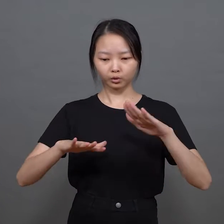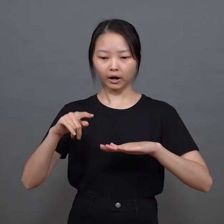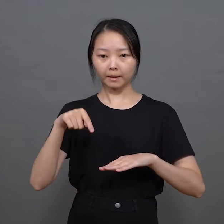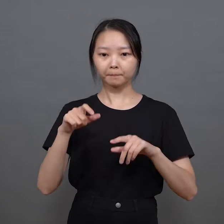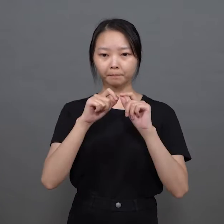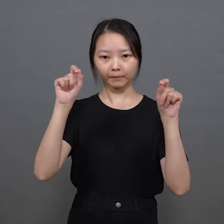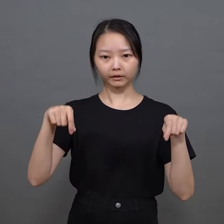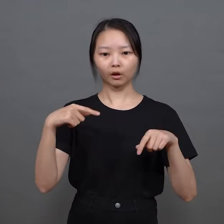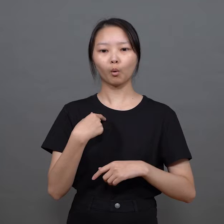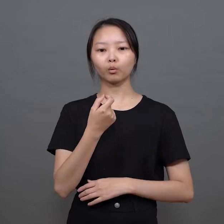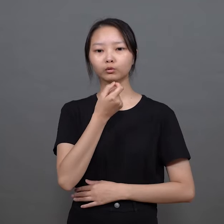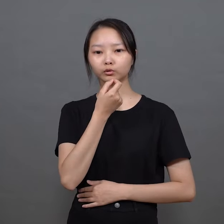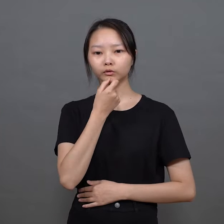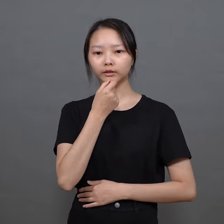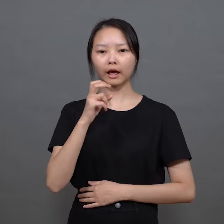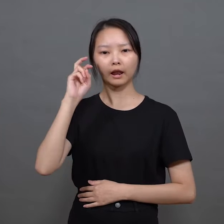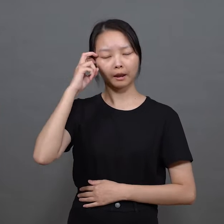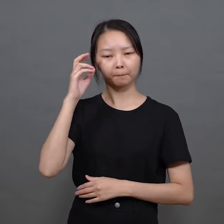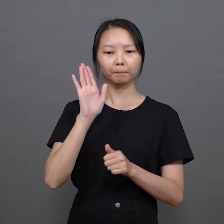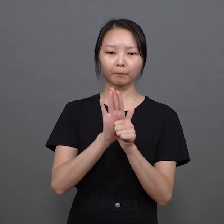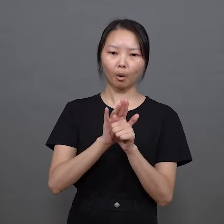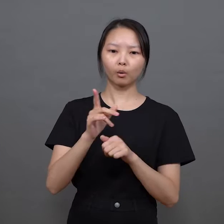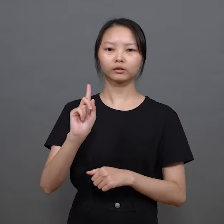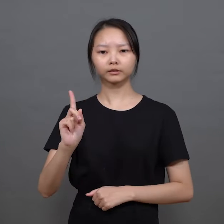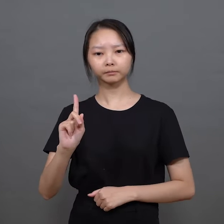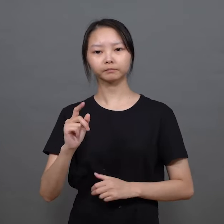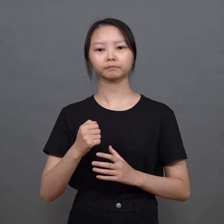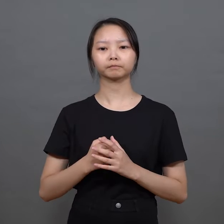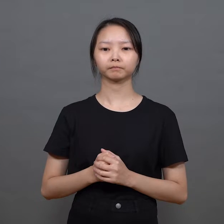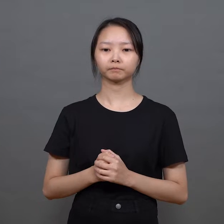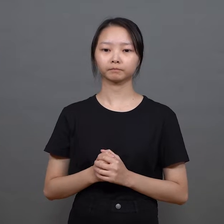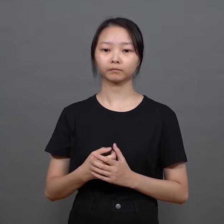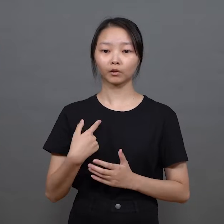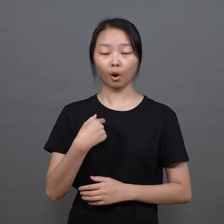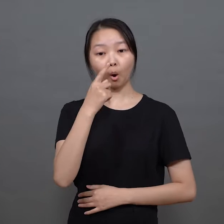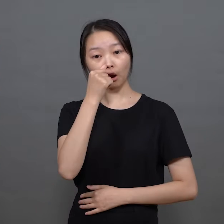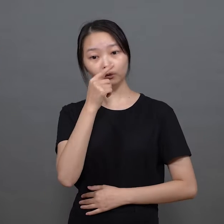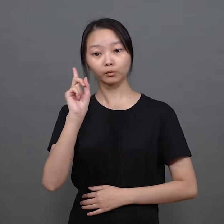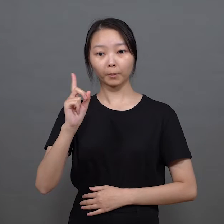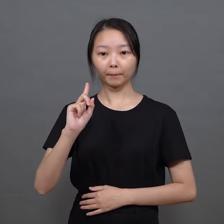to think about what to do for them What intrigued me very much